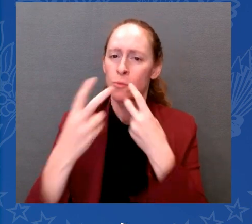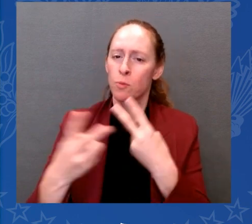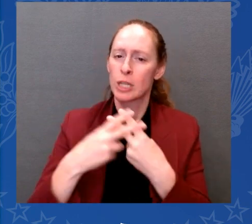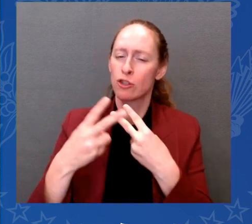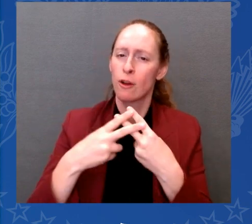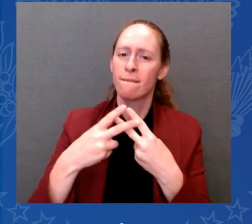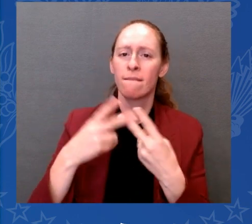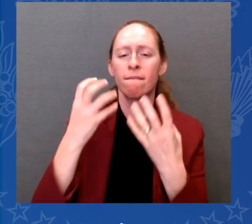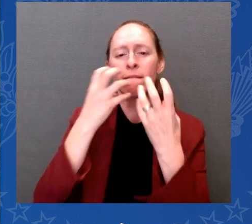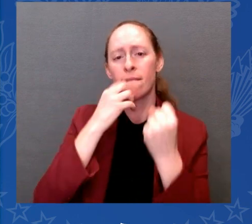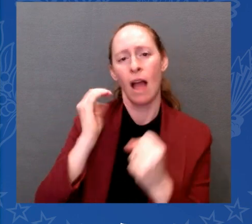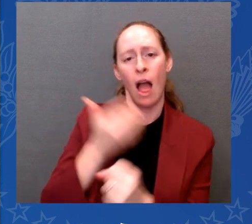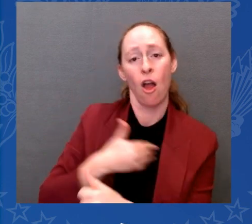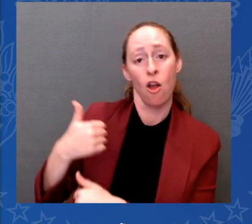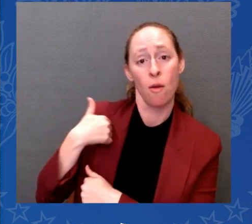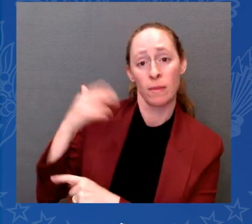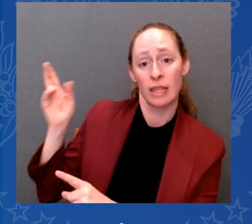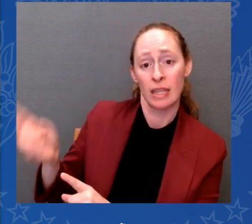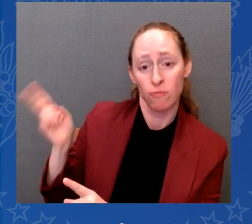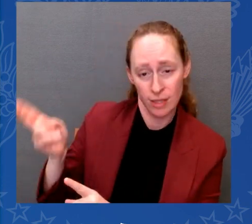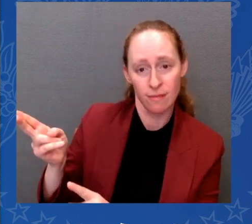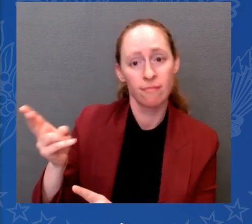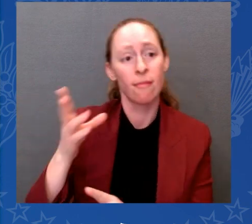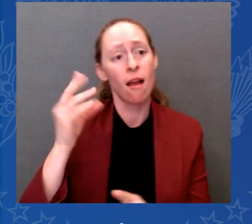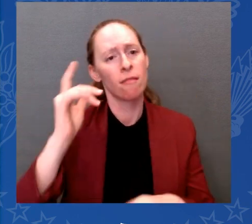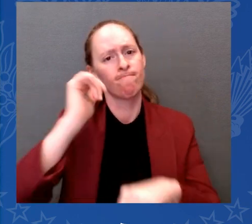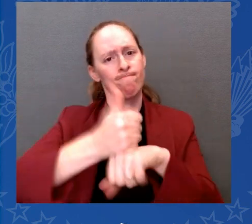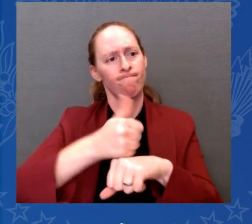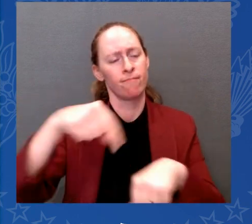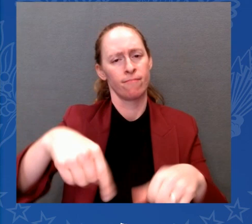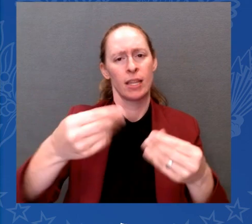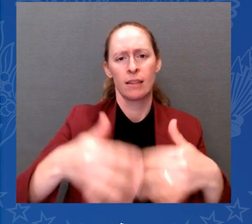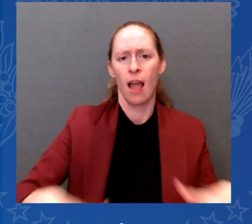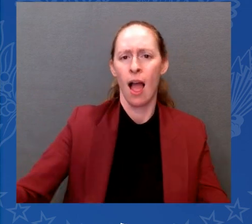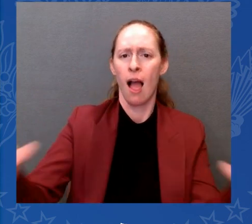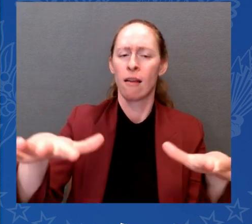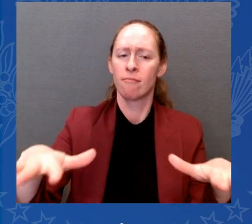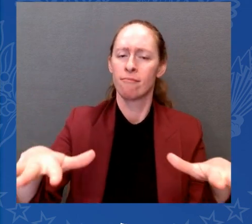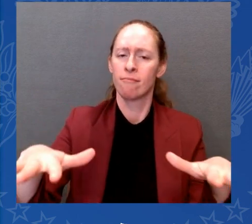Today, my administration is announcing steps to conserve the Thompson Divide,